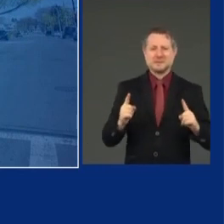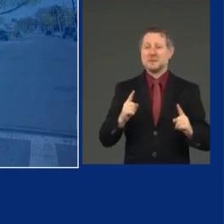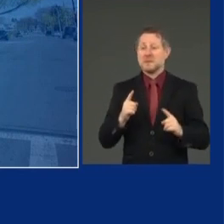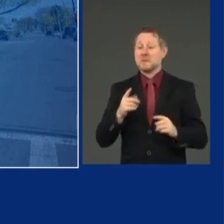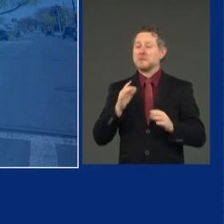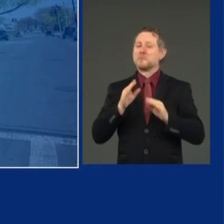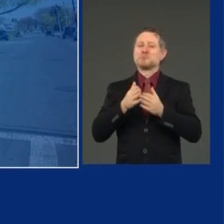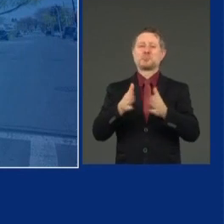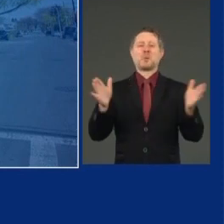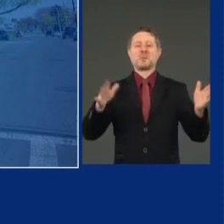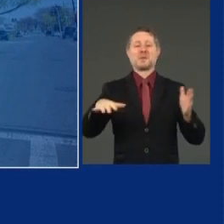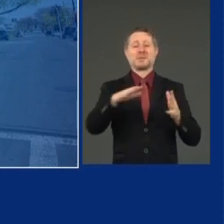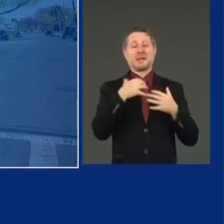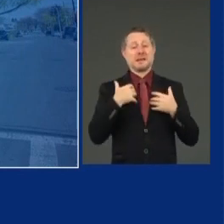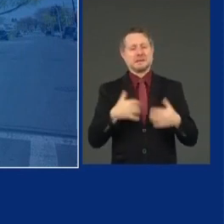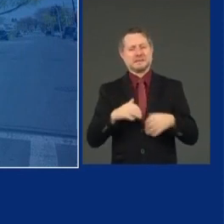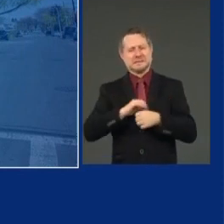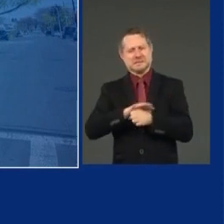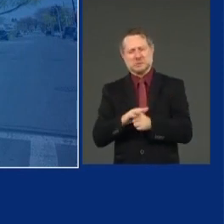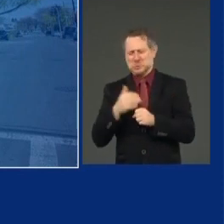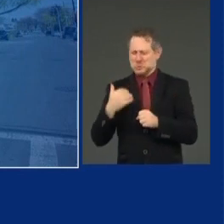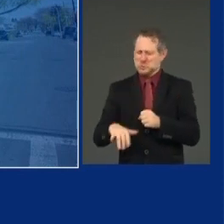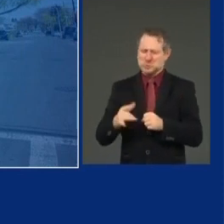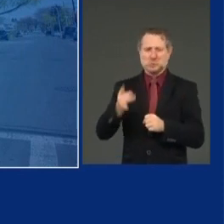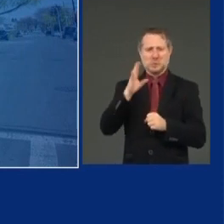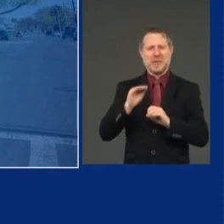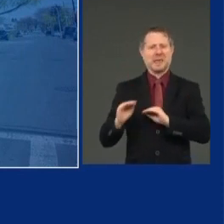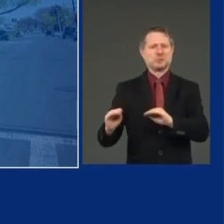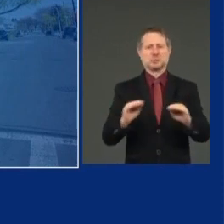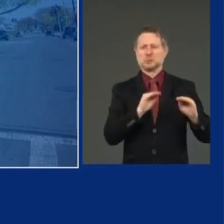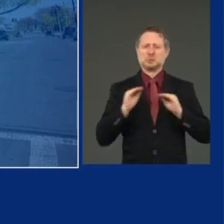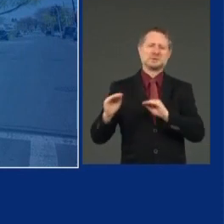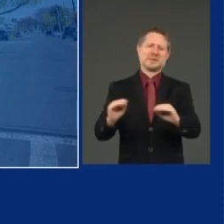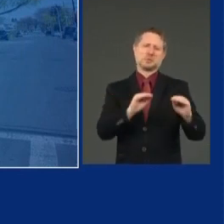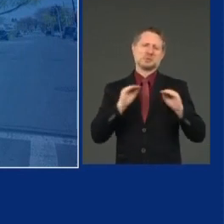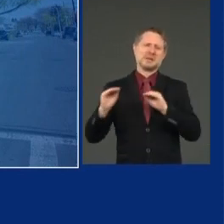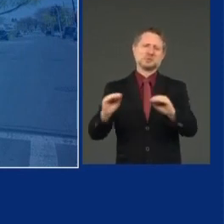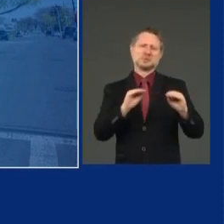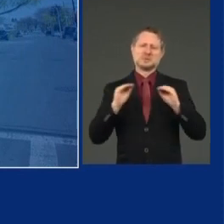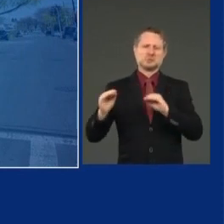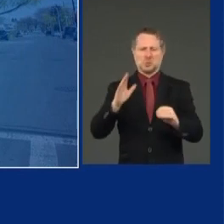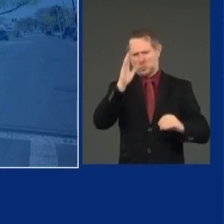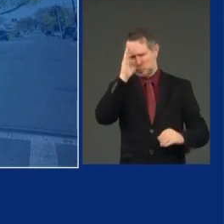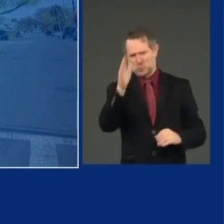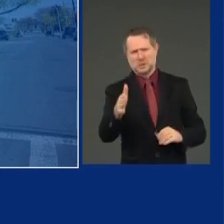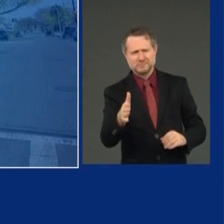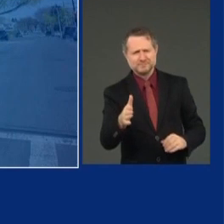EXPLAINING SOCIAL DISTANCING AND WHY THAT'S SO IMPORTANT, AND